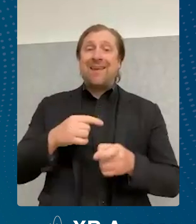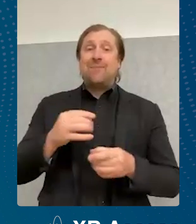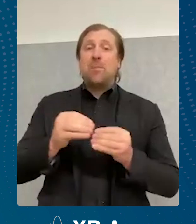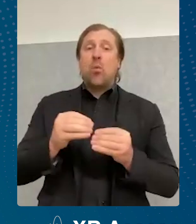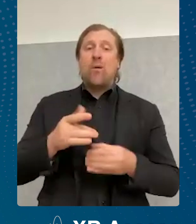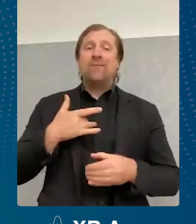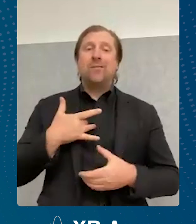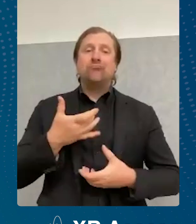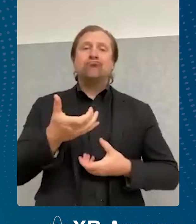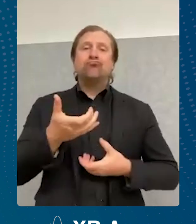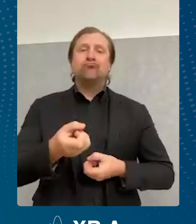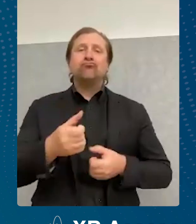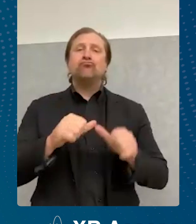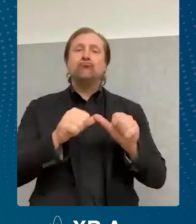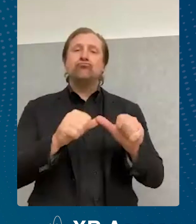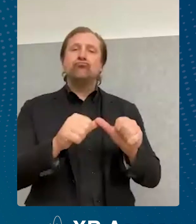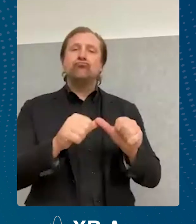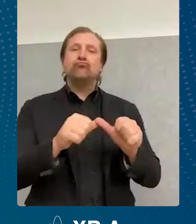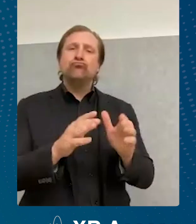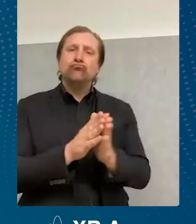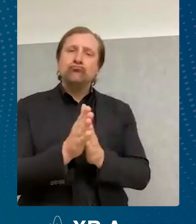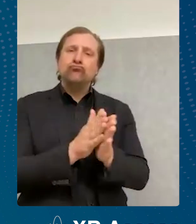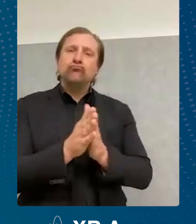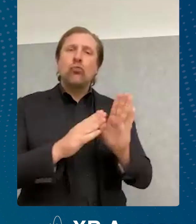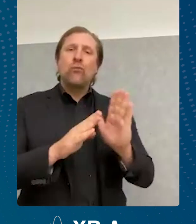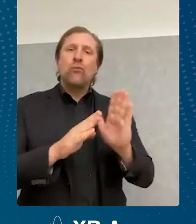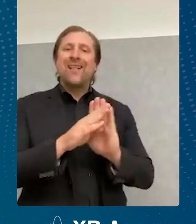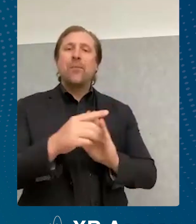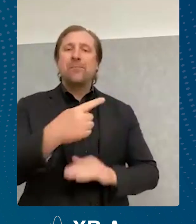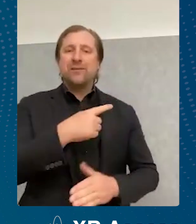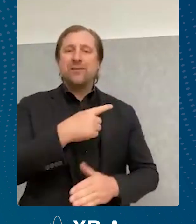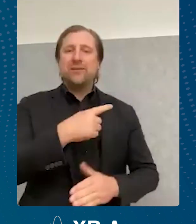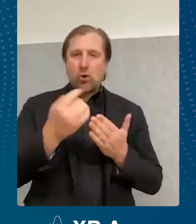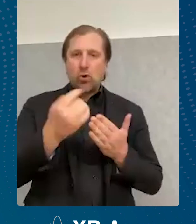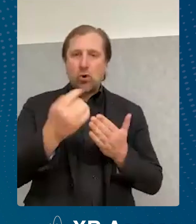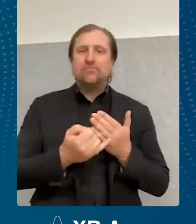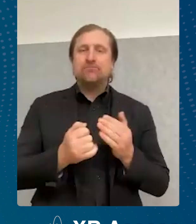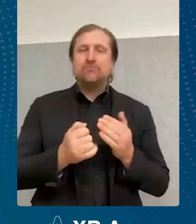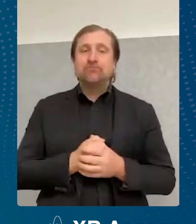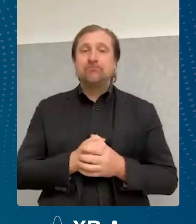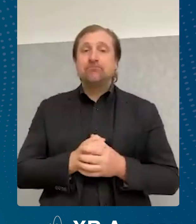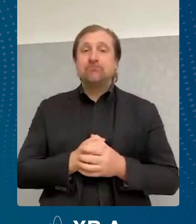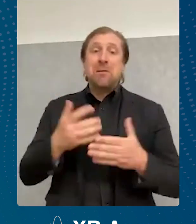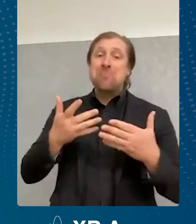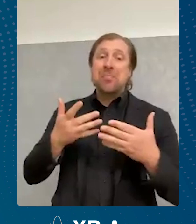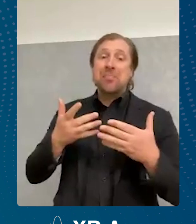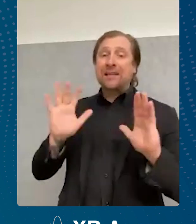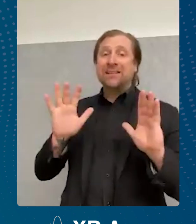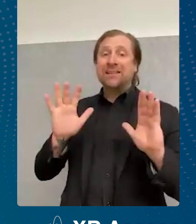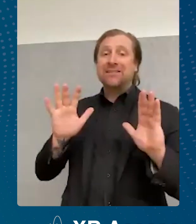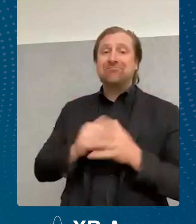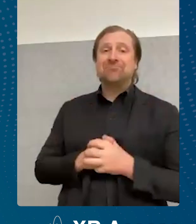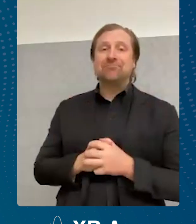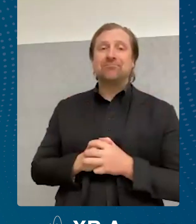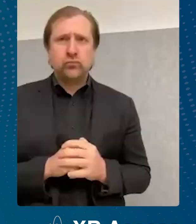to keep developing this project, and that's about it.